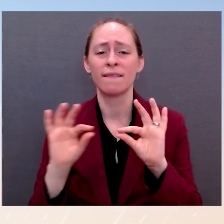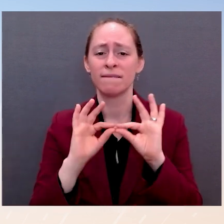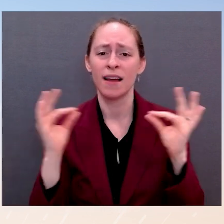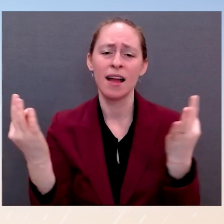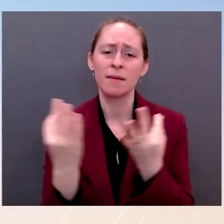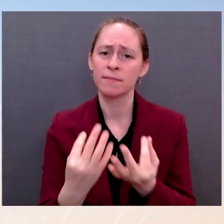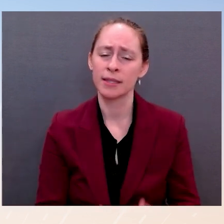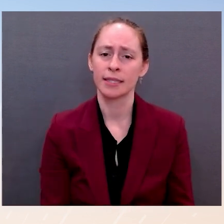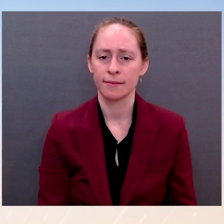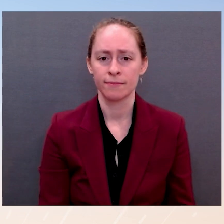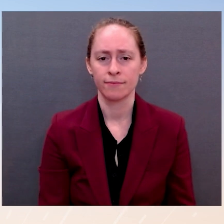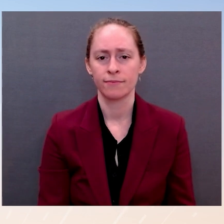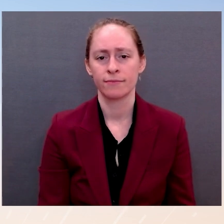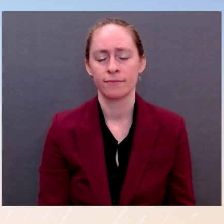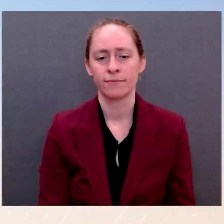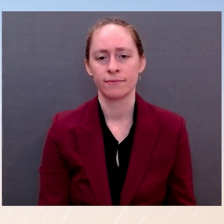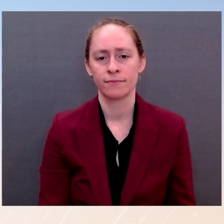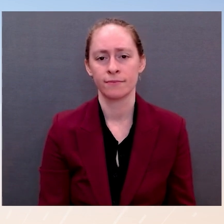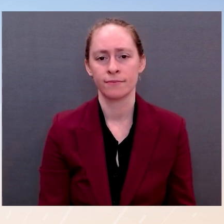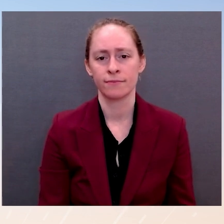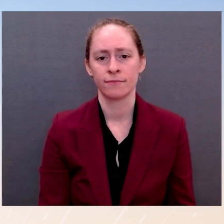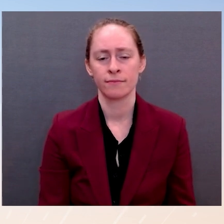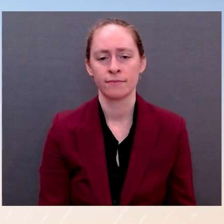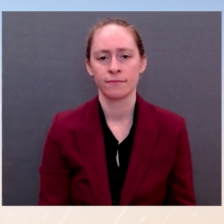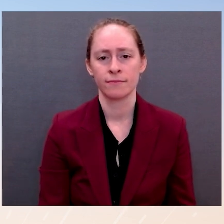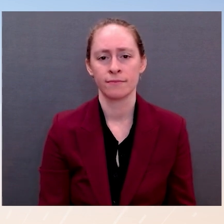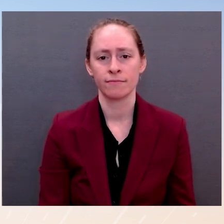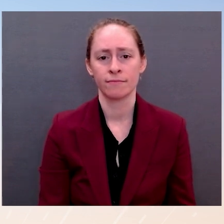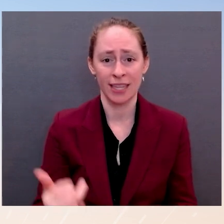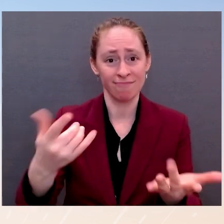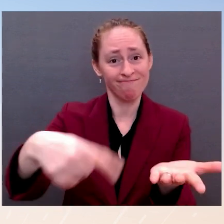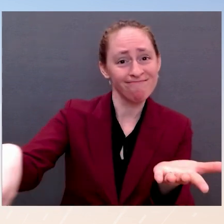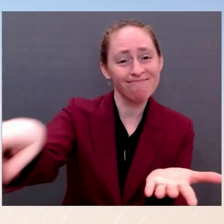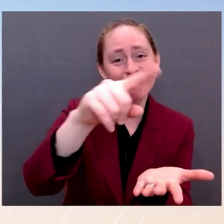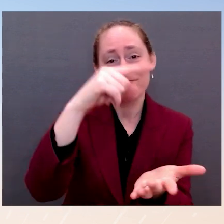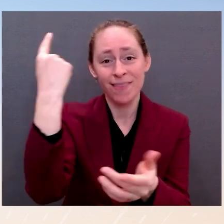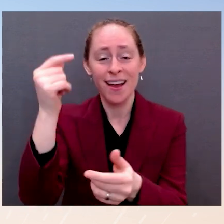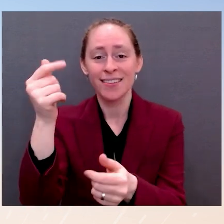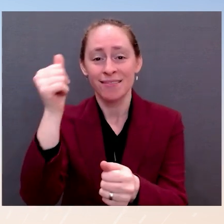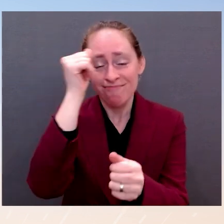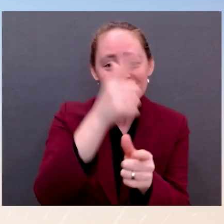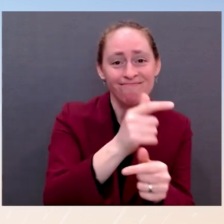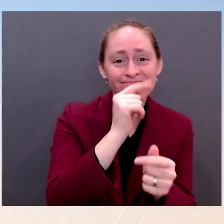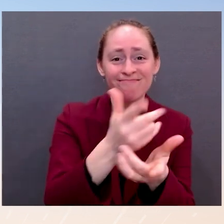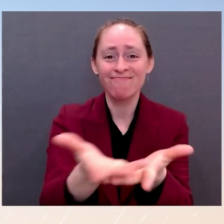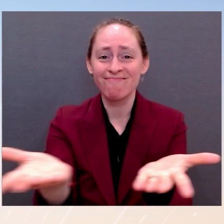Now, for my black brothers, who are one point eight times more likely to be diagnosed with